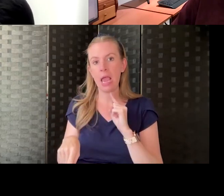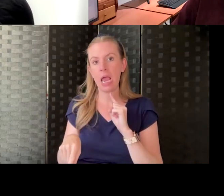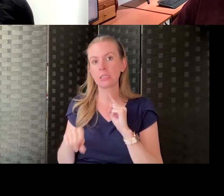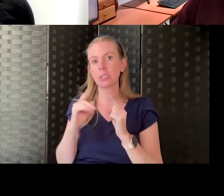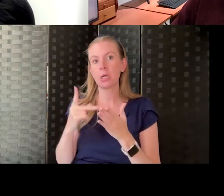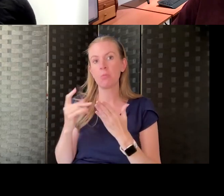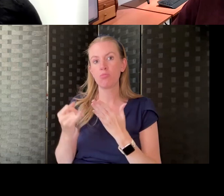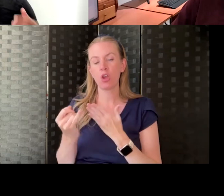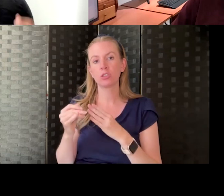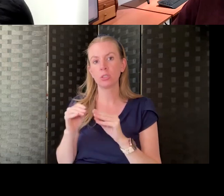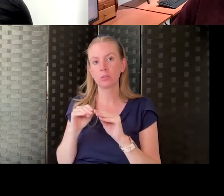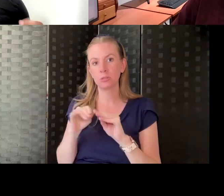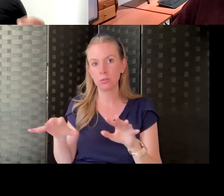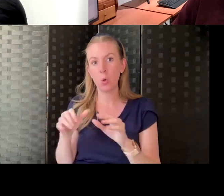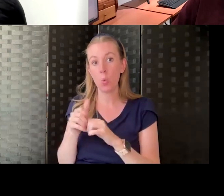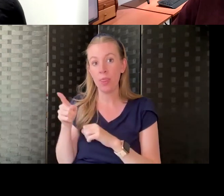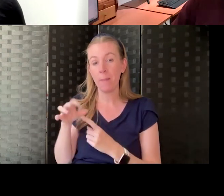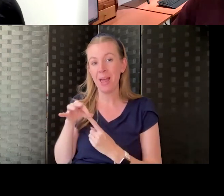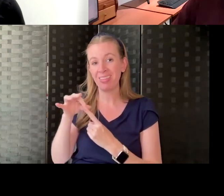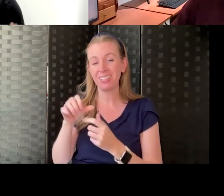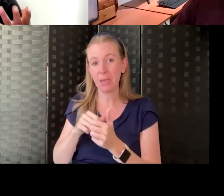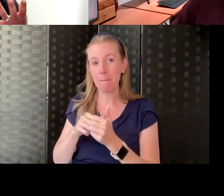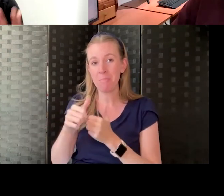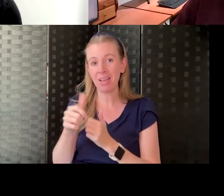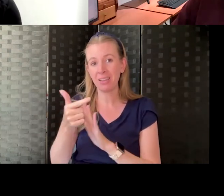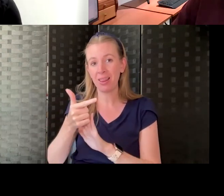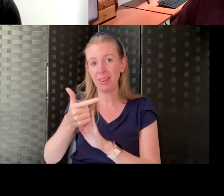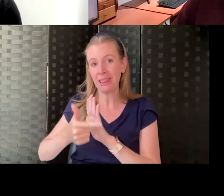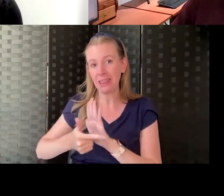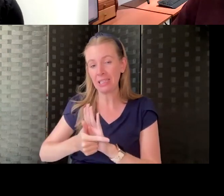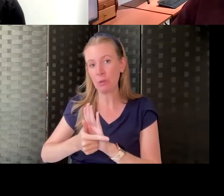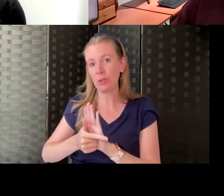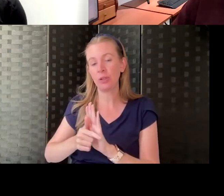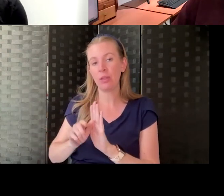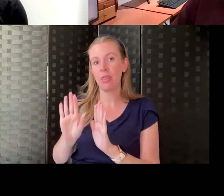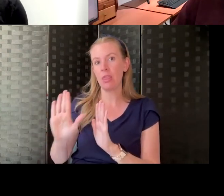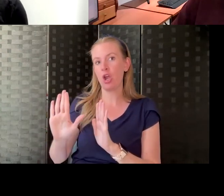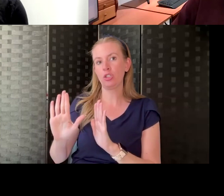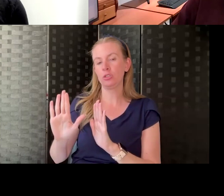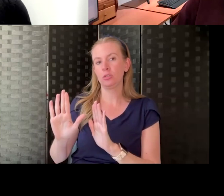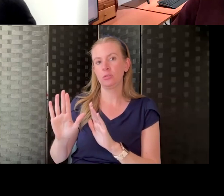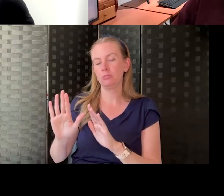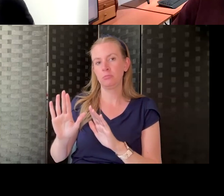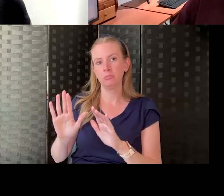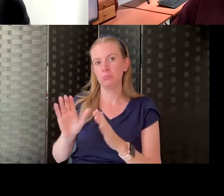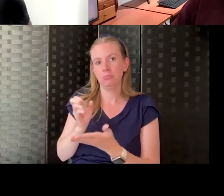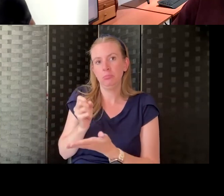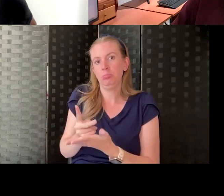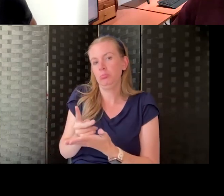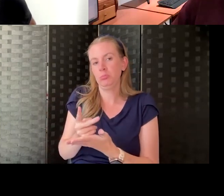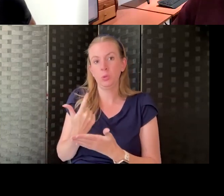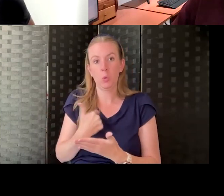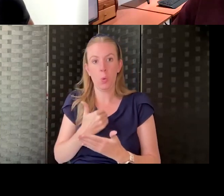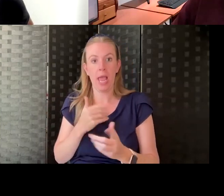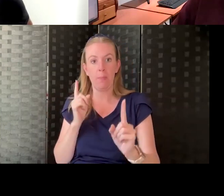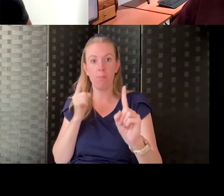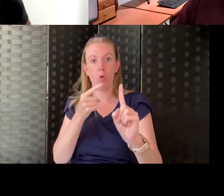with them unless it passed legal standards. We had a score that had to be met, a minimum